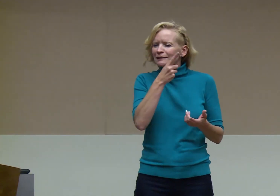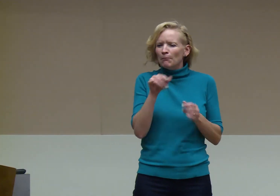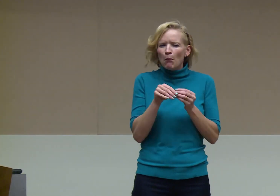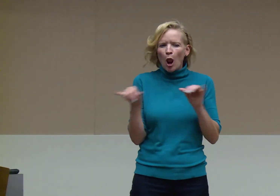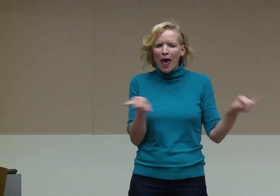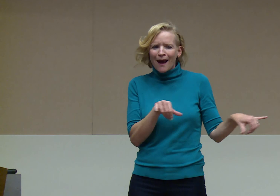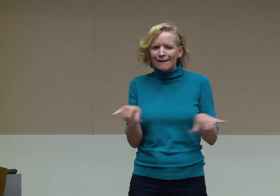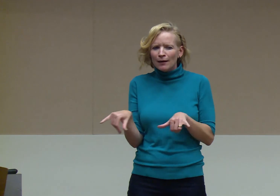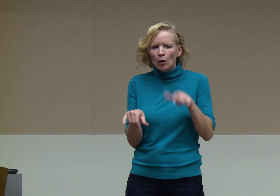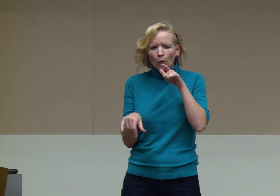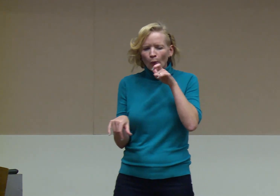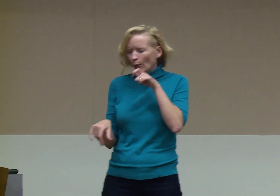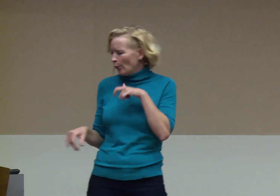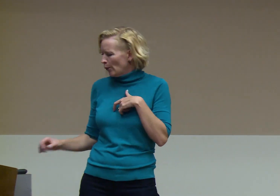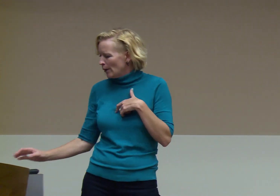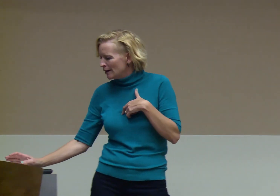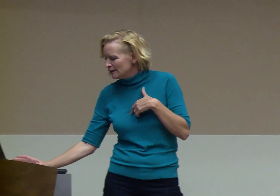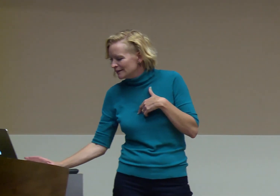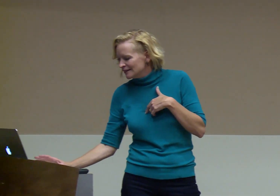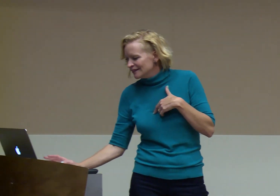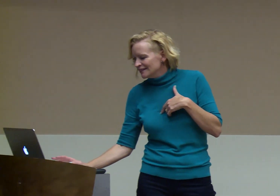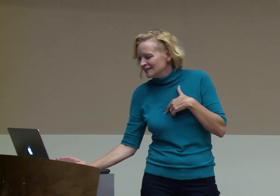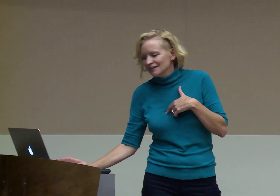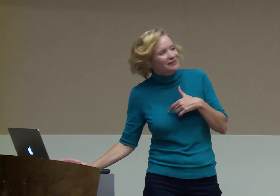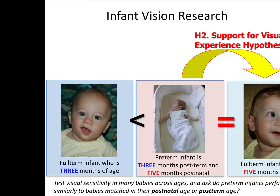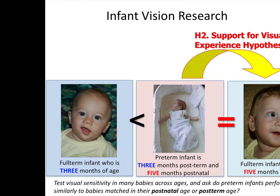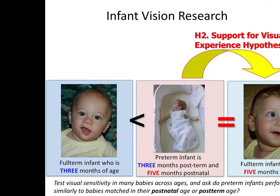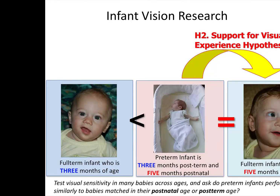So that baby in the middle is more like which?